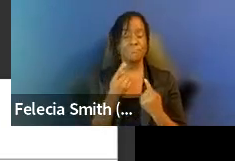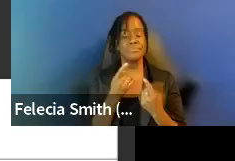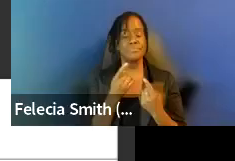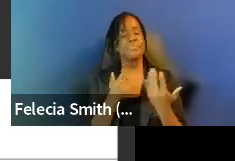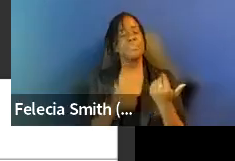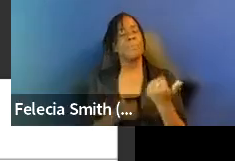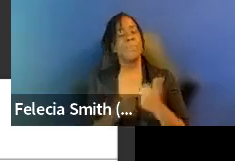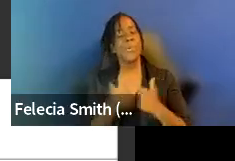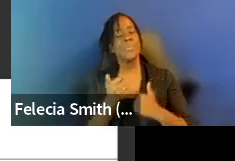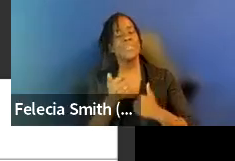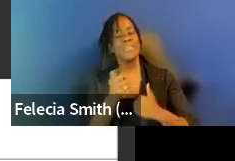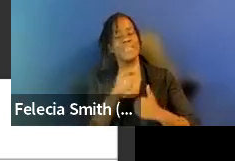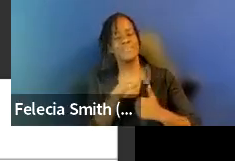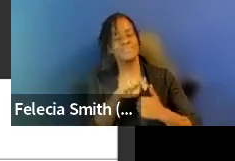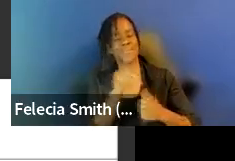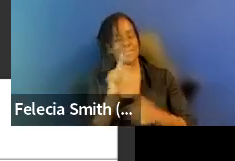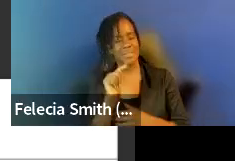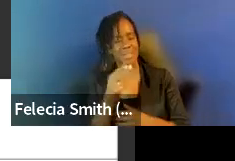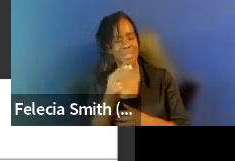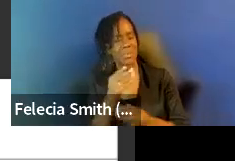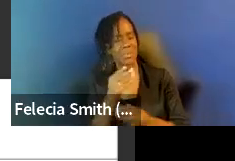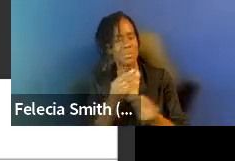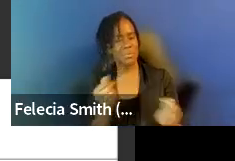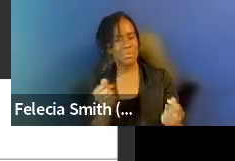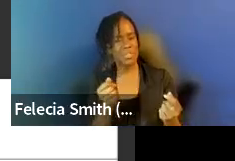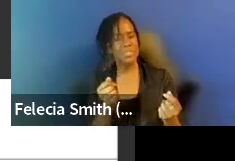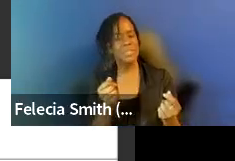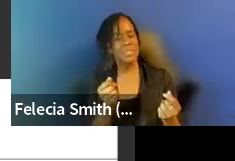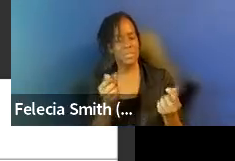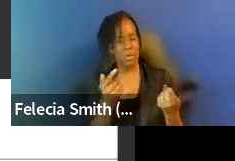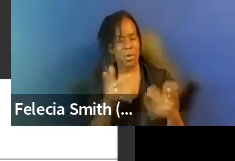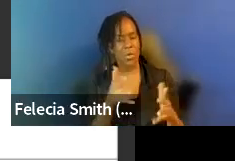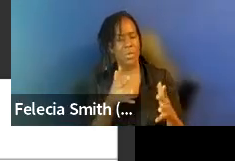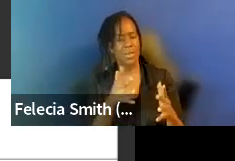Can I get -- perfect.